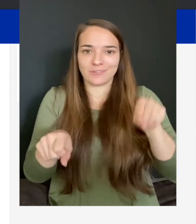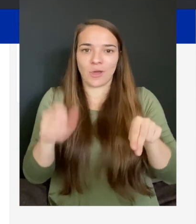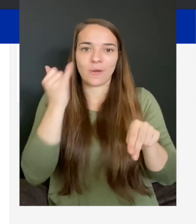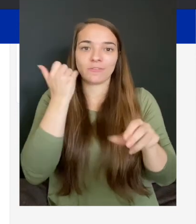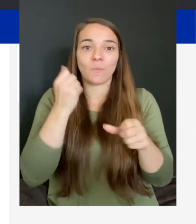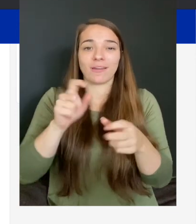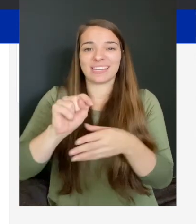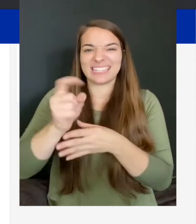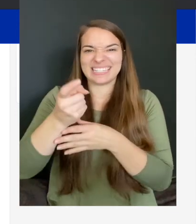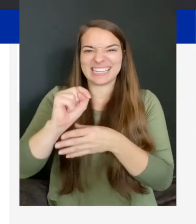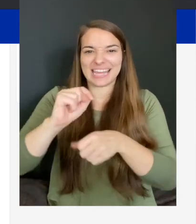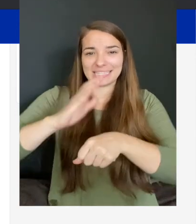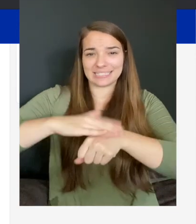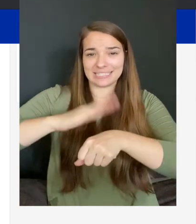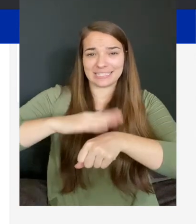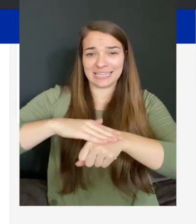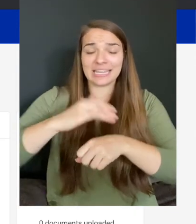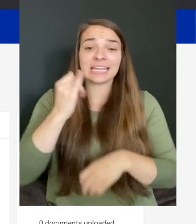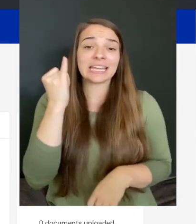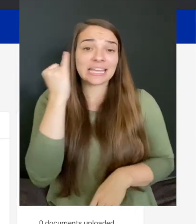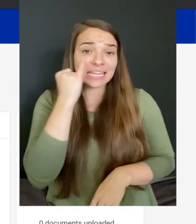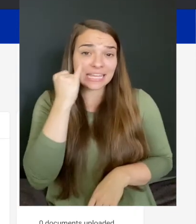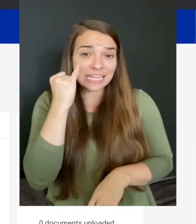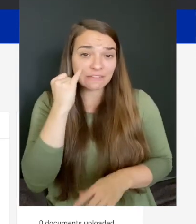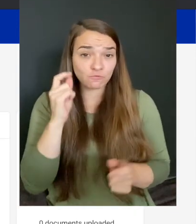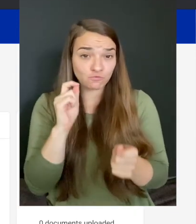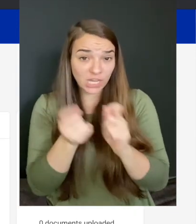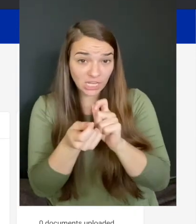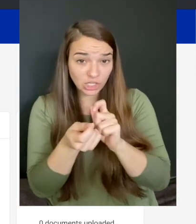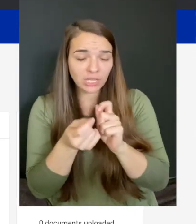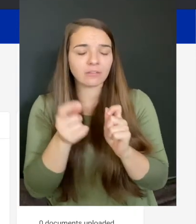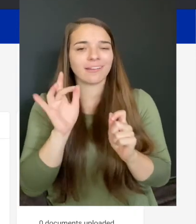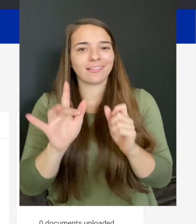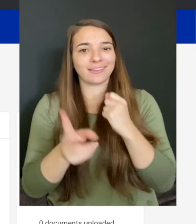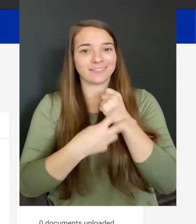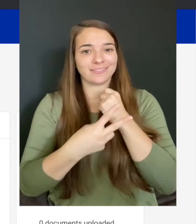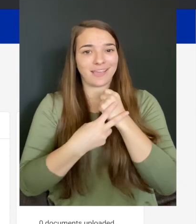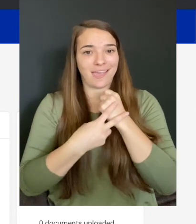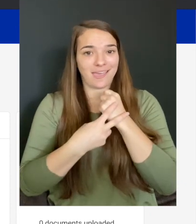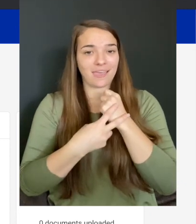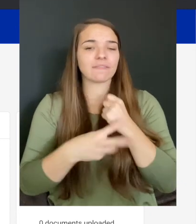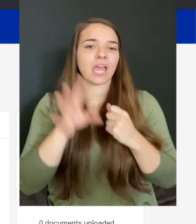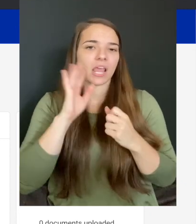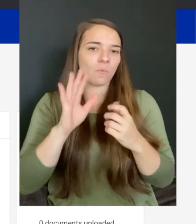if you change anything, just hit save changes and those will take effect, and that is pretty